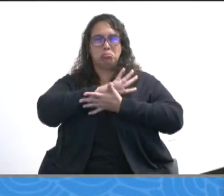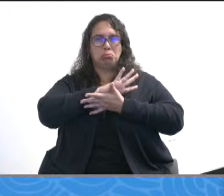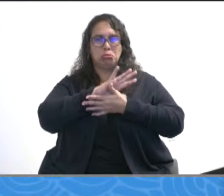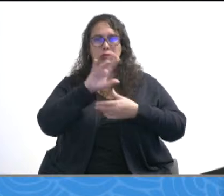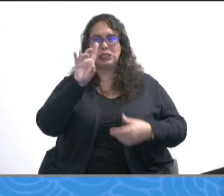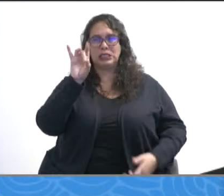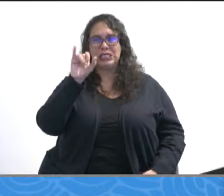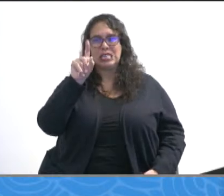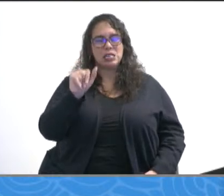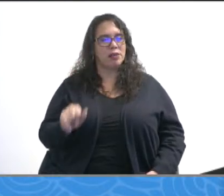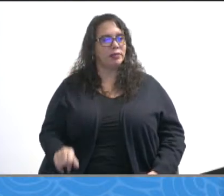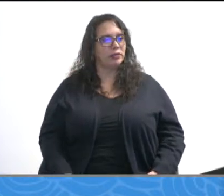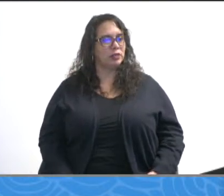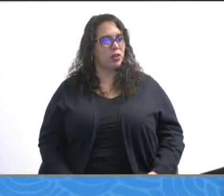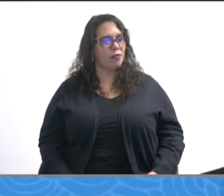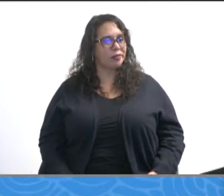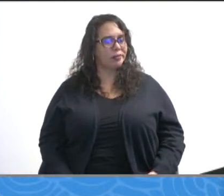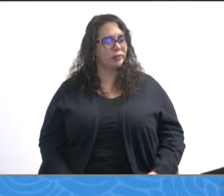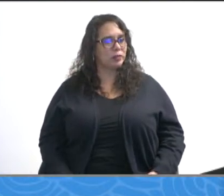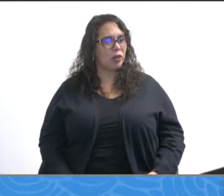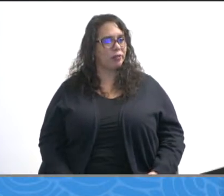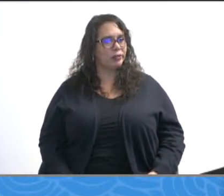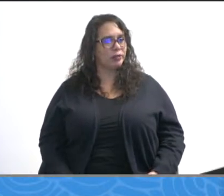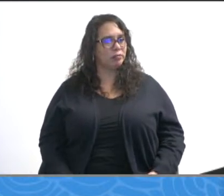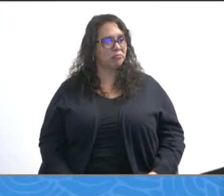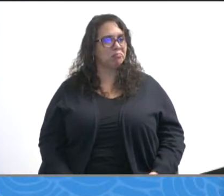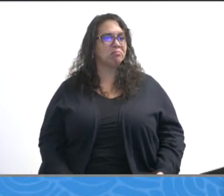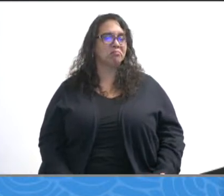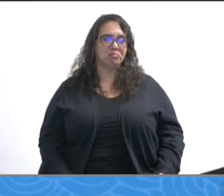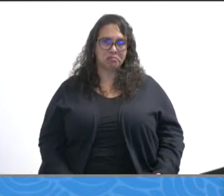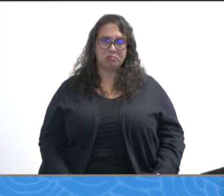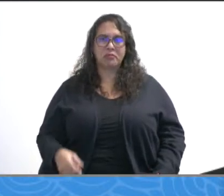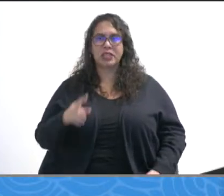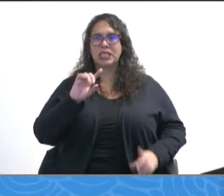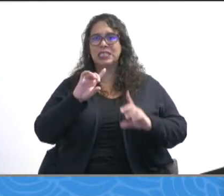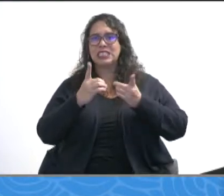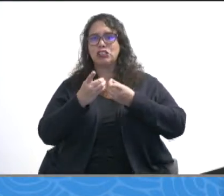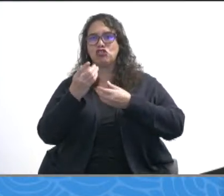and so I'm gonna scroll there to the district office.